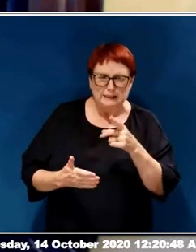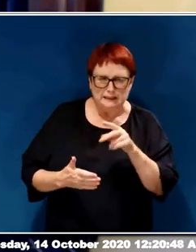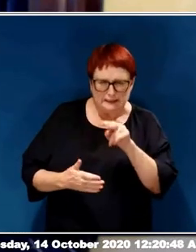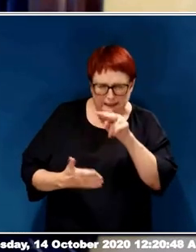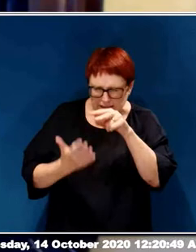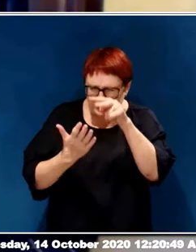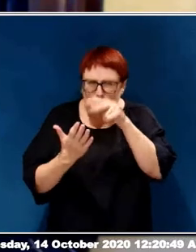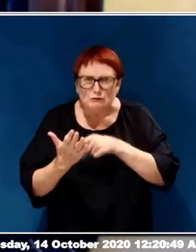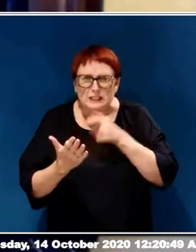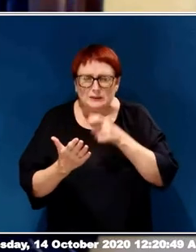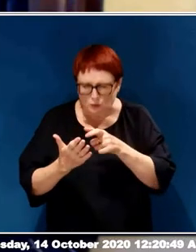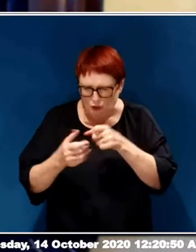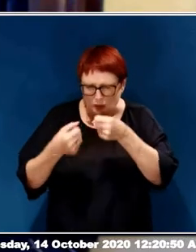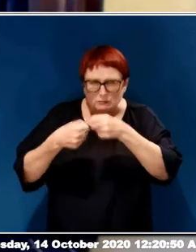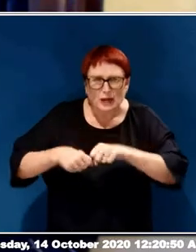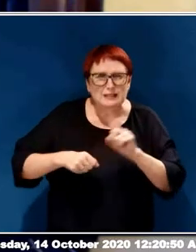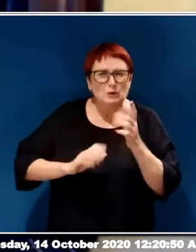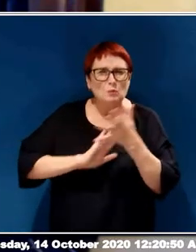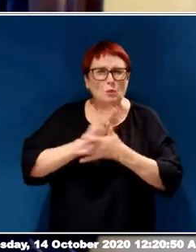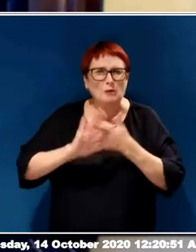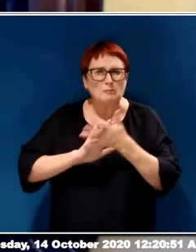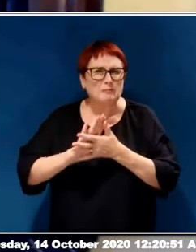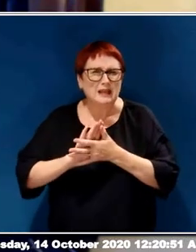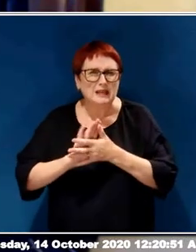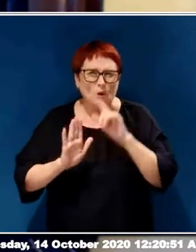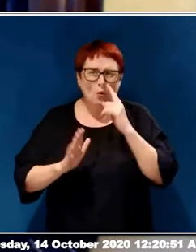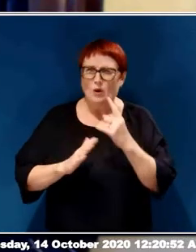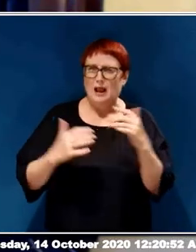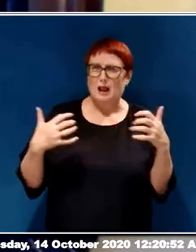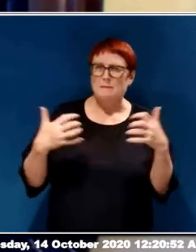correspondence to sound out and accurately read words.